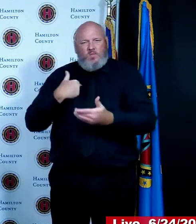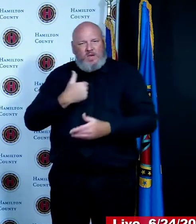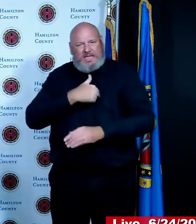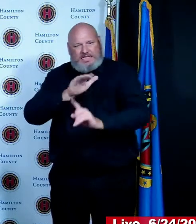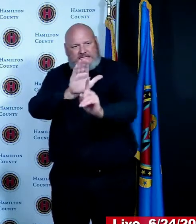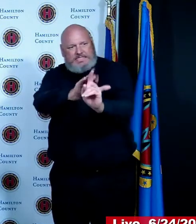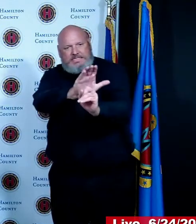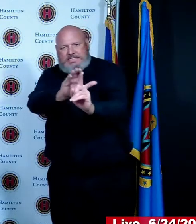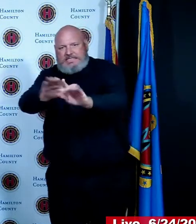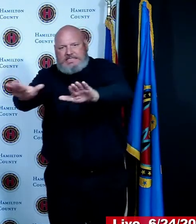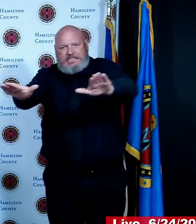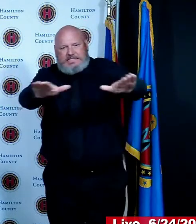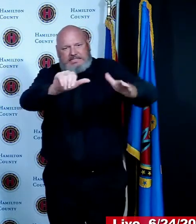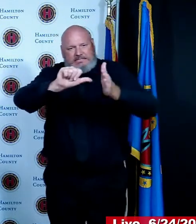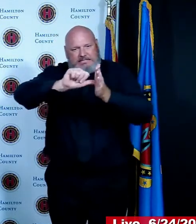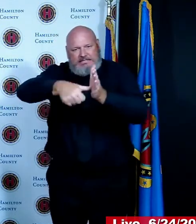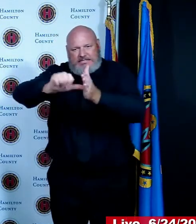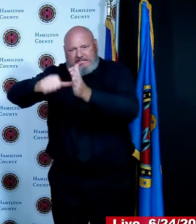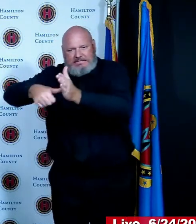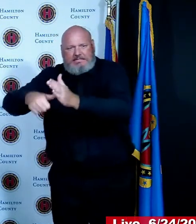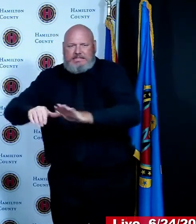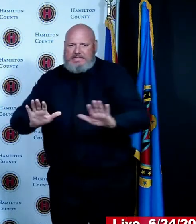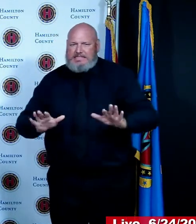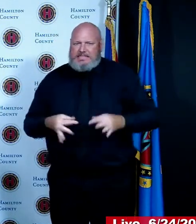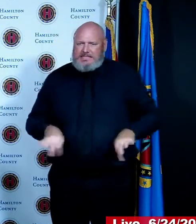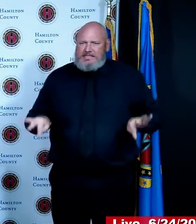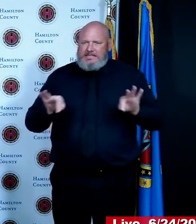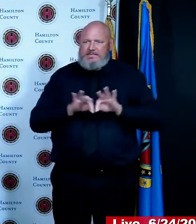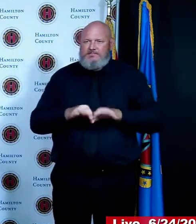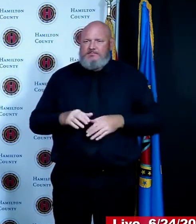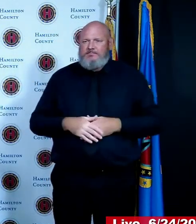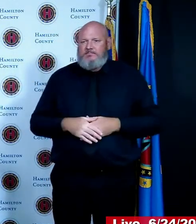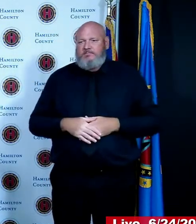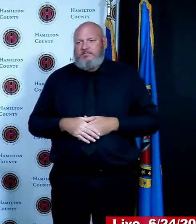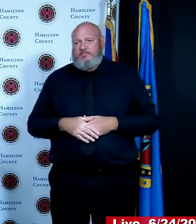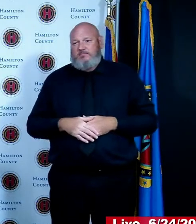so be it I will take to criticism that we overreacted and